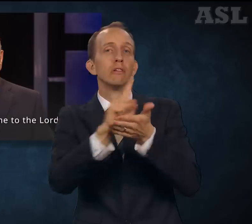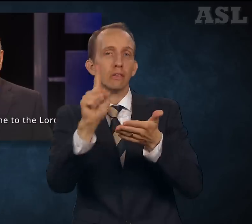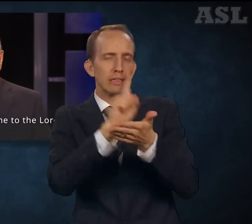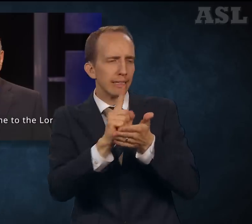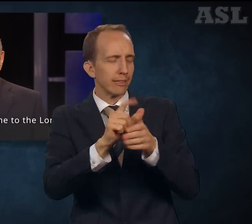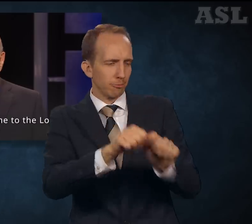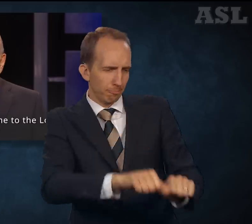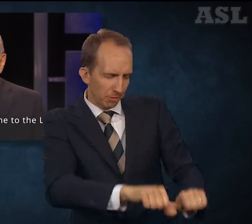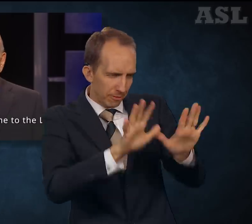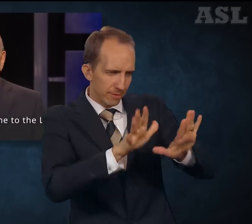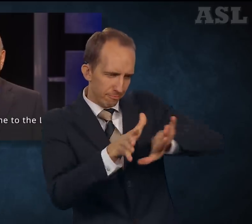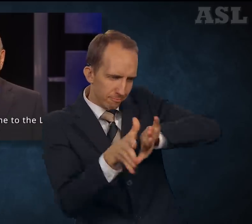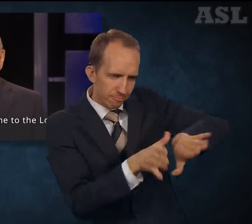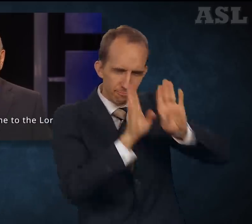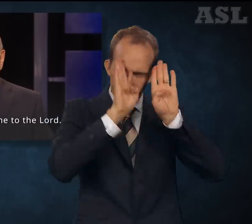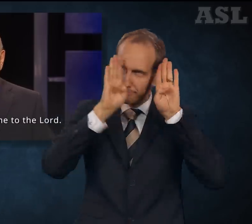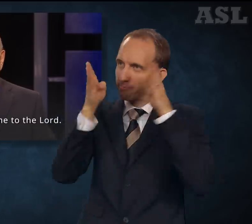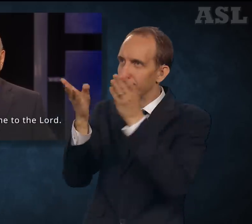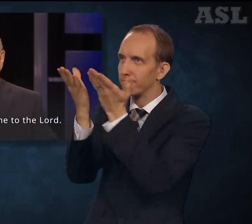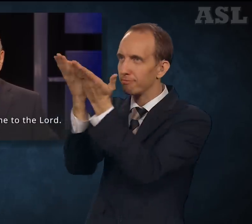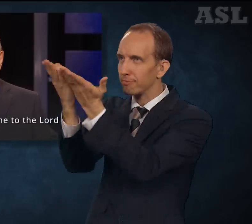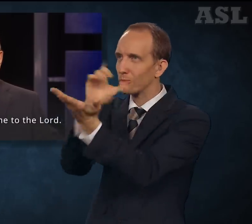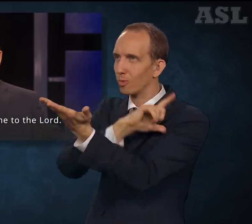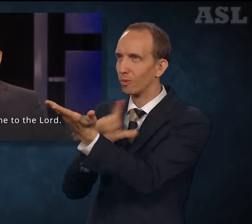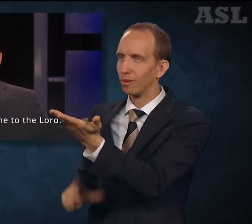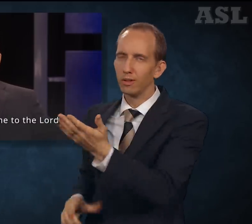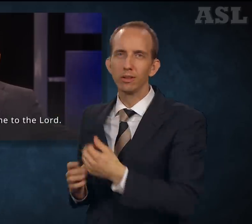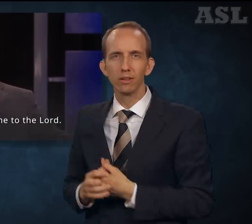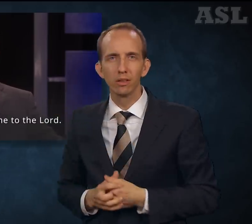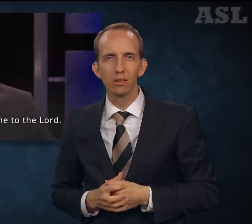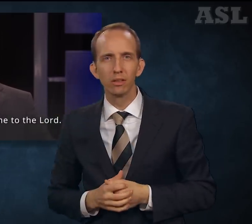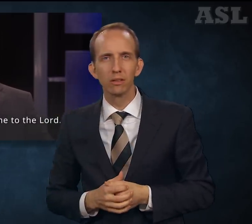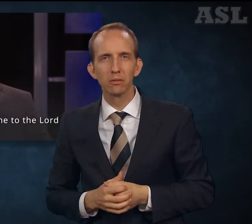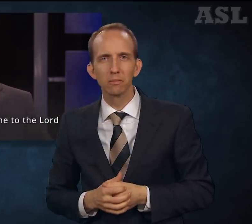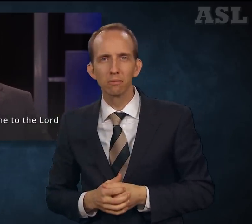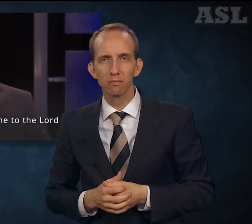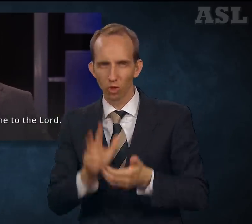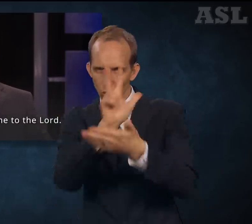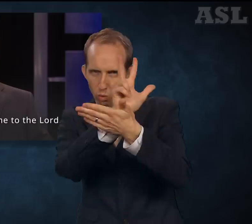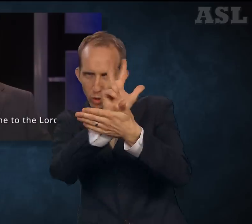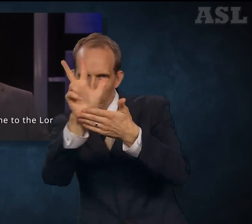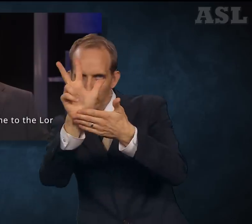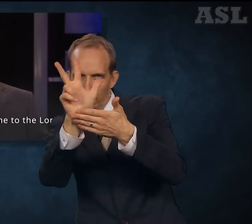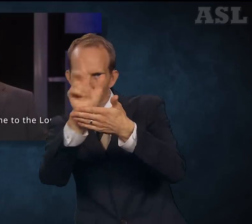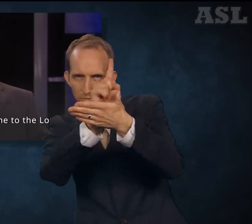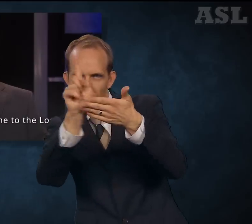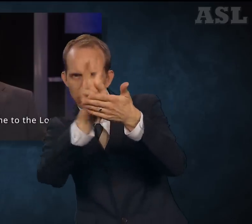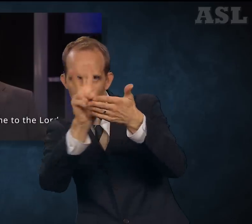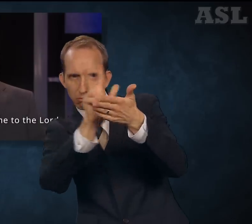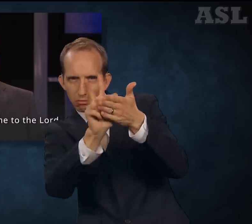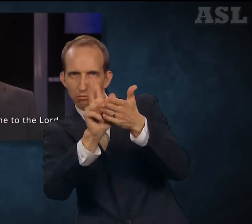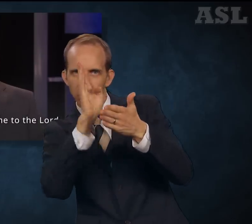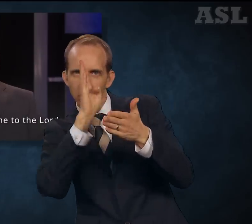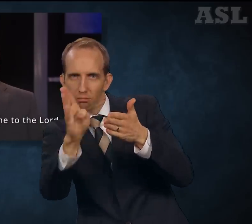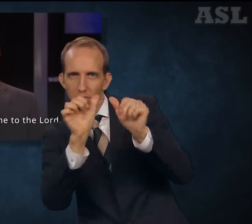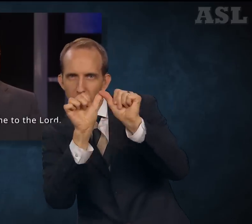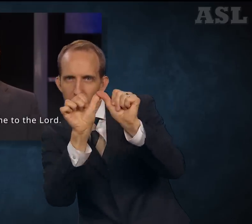MAKE A WEEKLY SACRIFICE OF